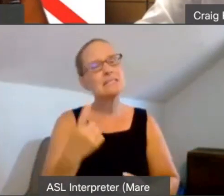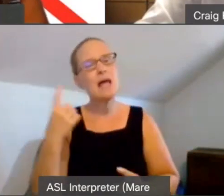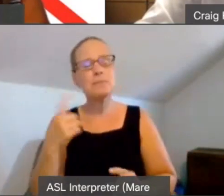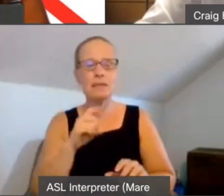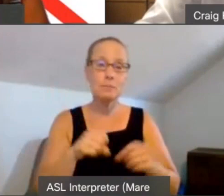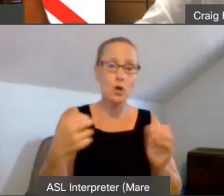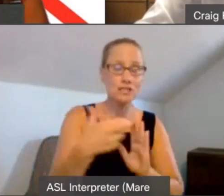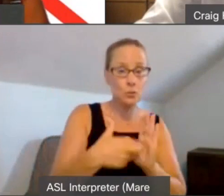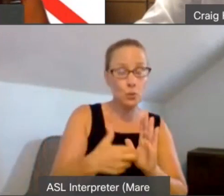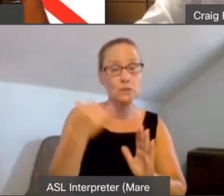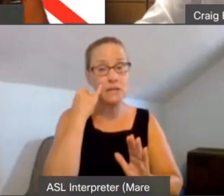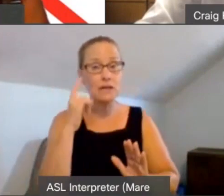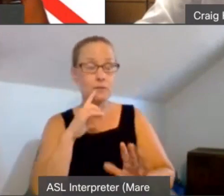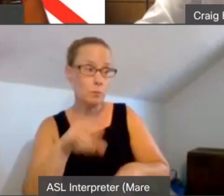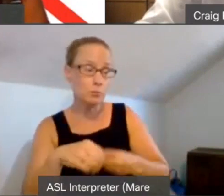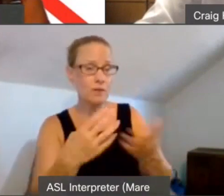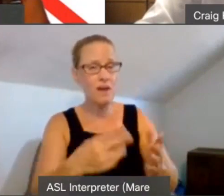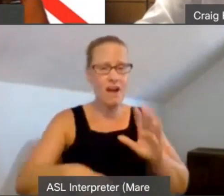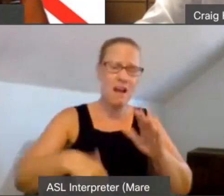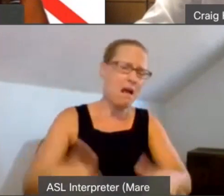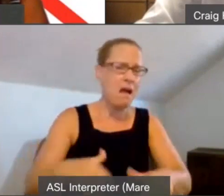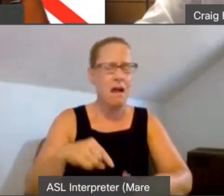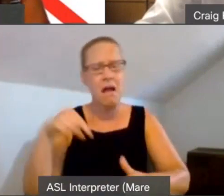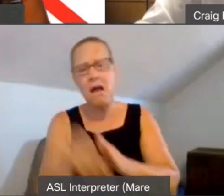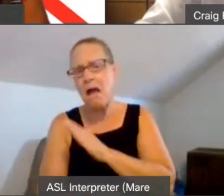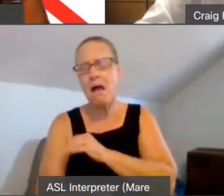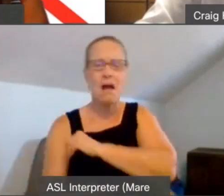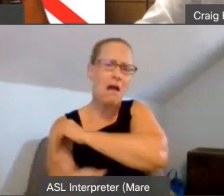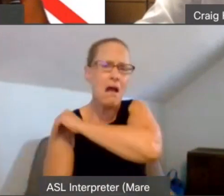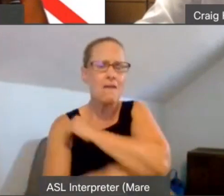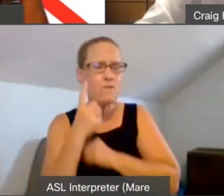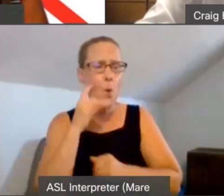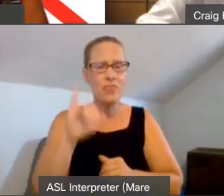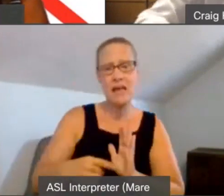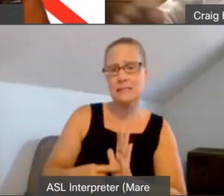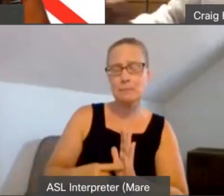if you give them high magnitude sanctions for that symptom not only will you not make them better,